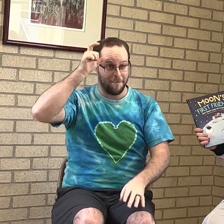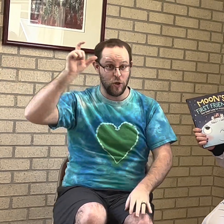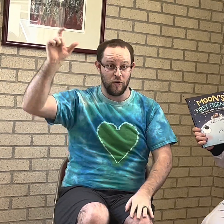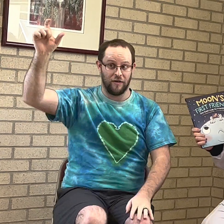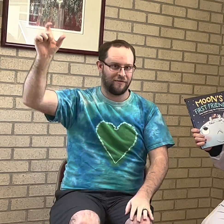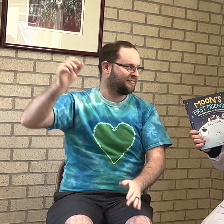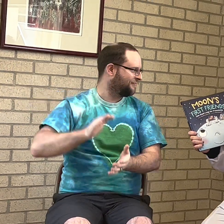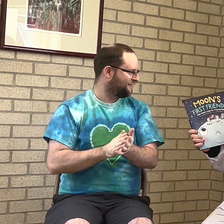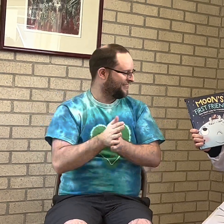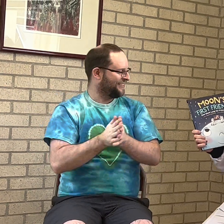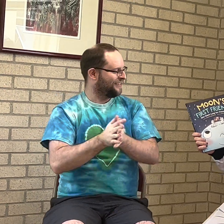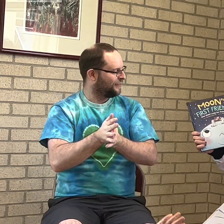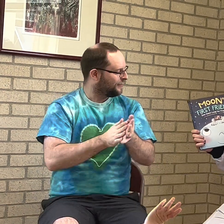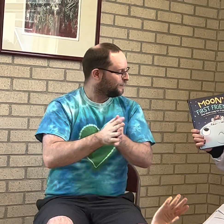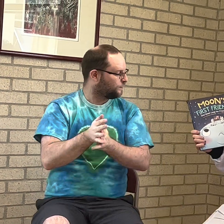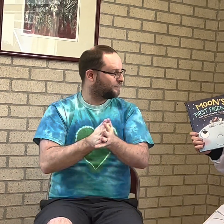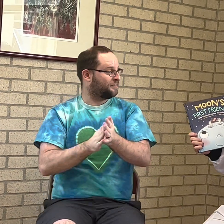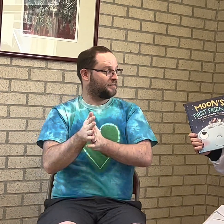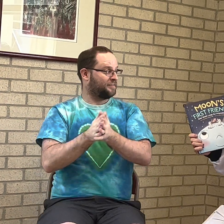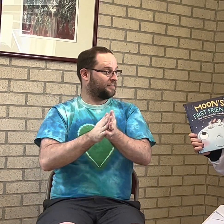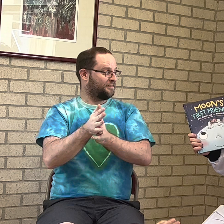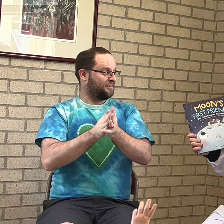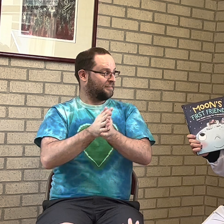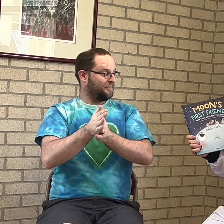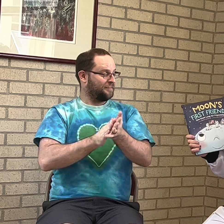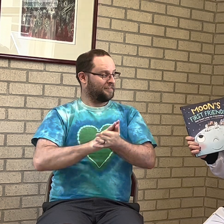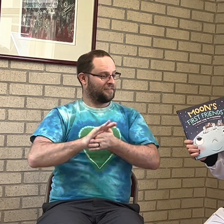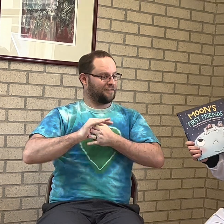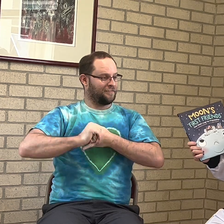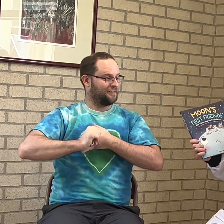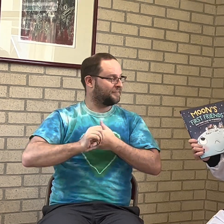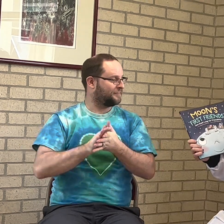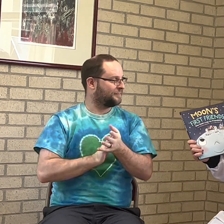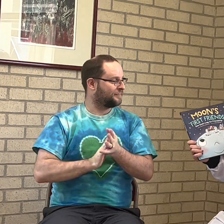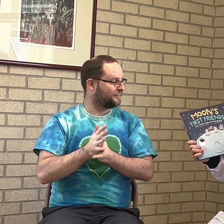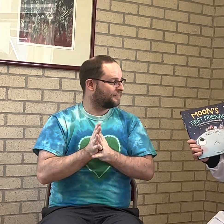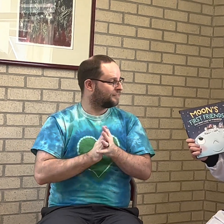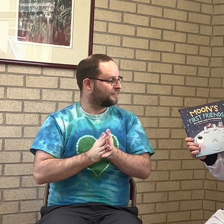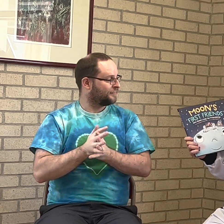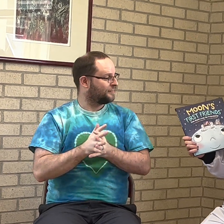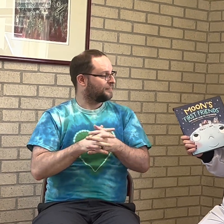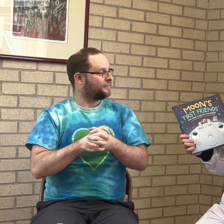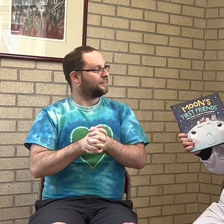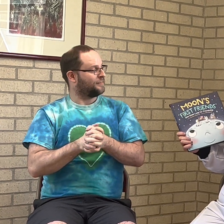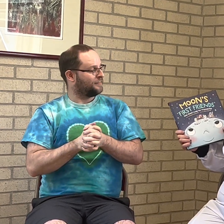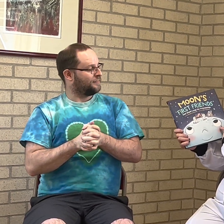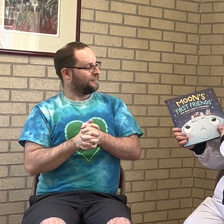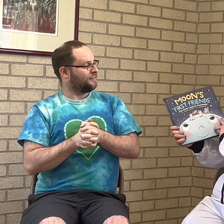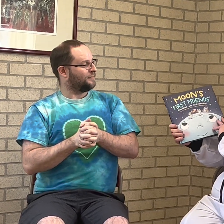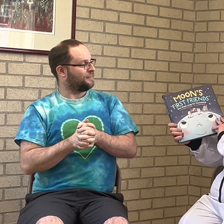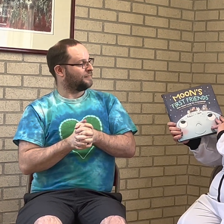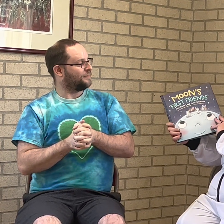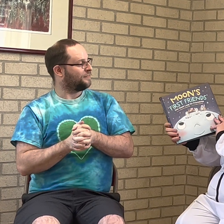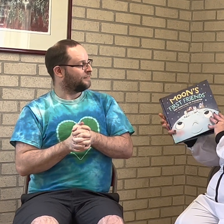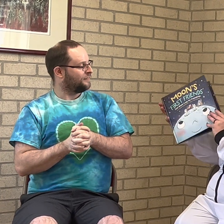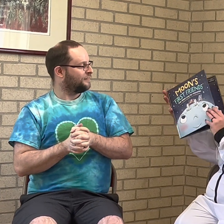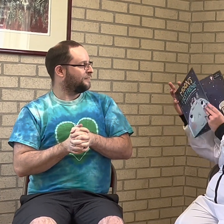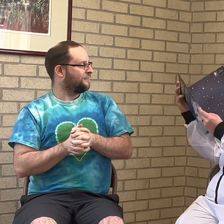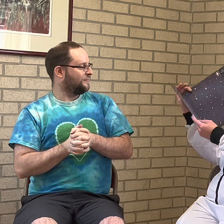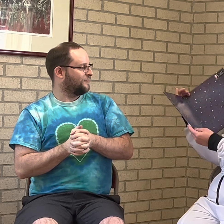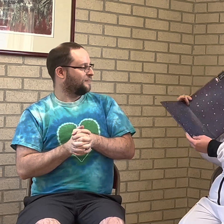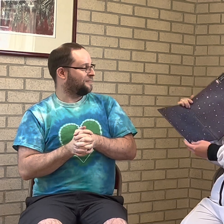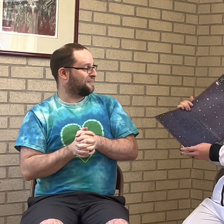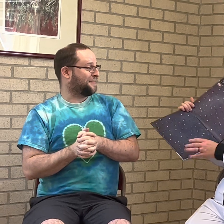Mr. Aaron: Moon! Mr. Dixon: One giant leap for friendship by Susanna Leonard Hill and Elisa Paganelli